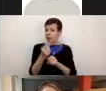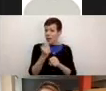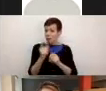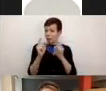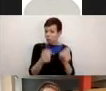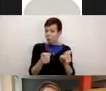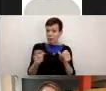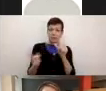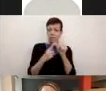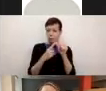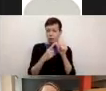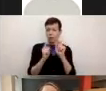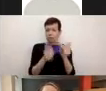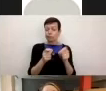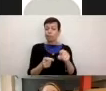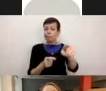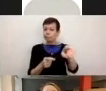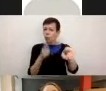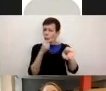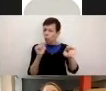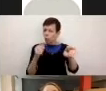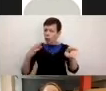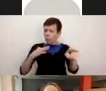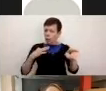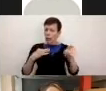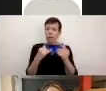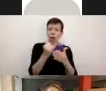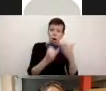This program is open to artists and collectives working in any artistic discipline.